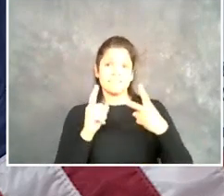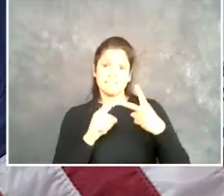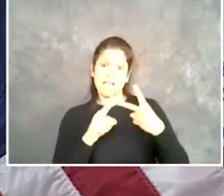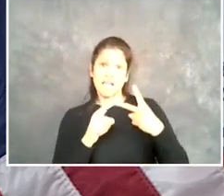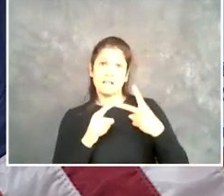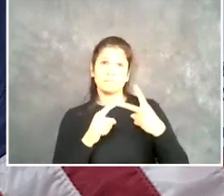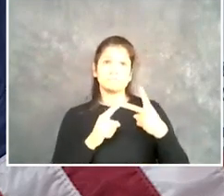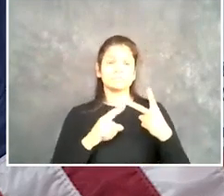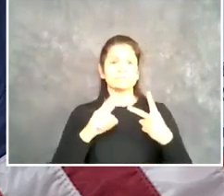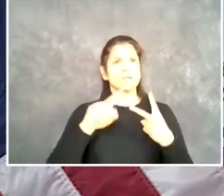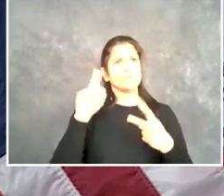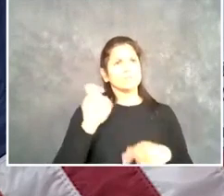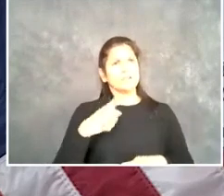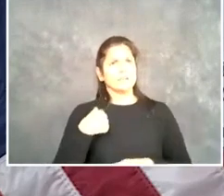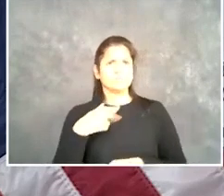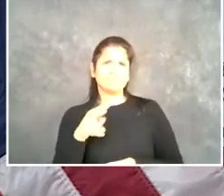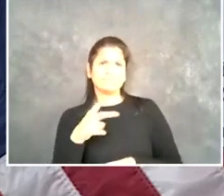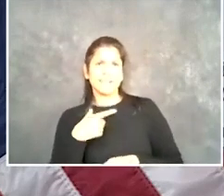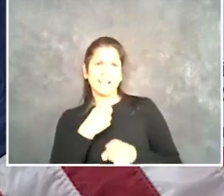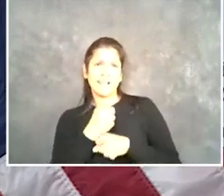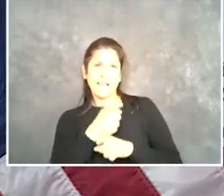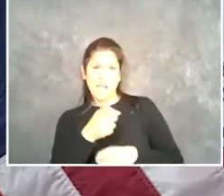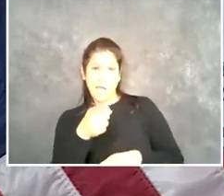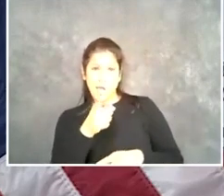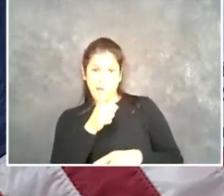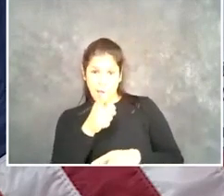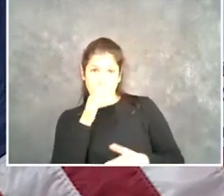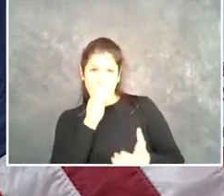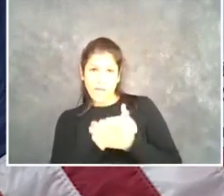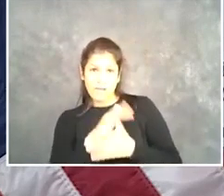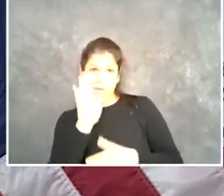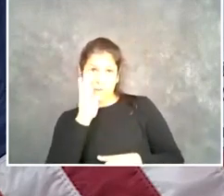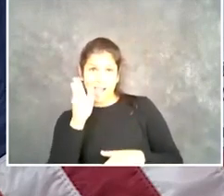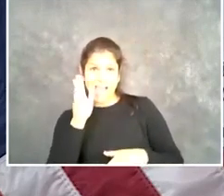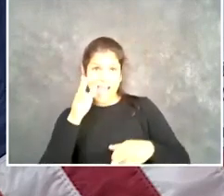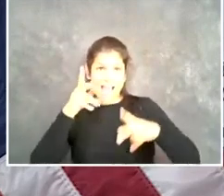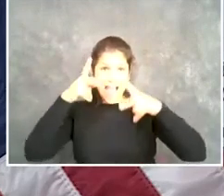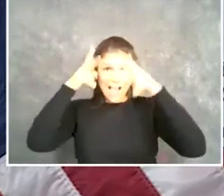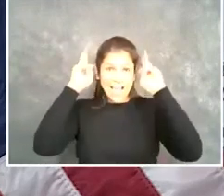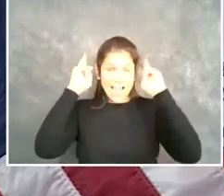THE QUESTION.